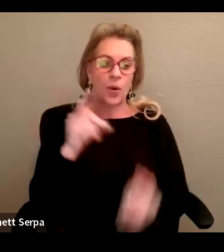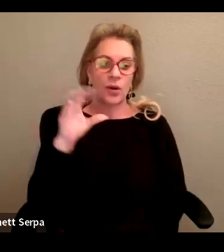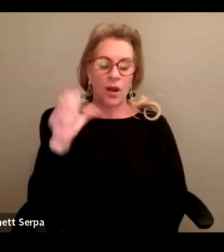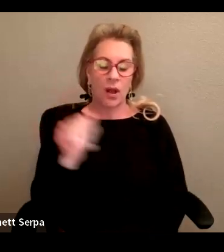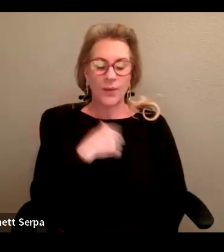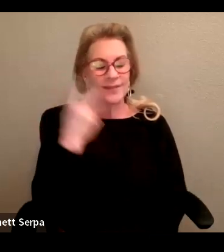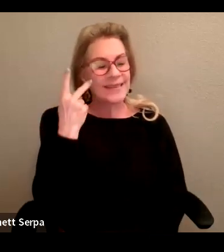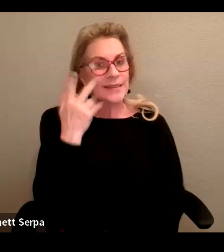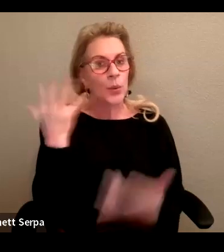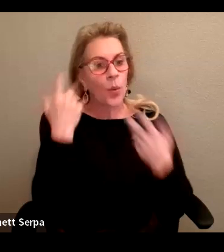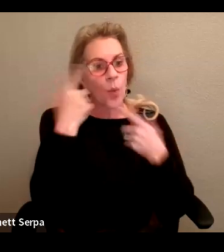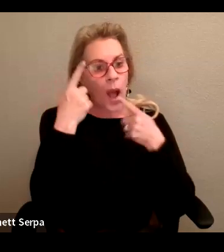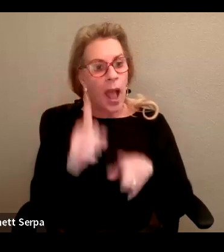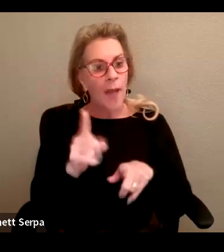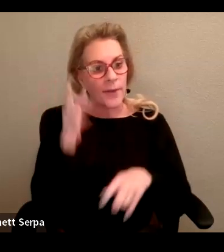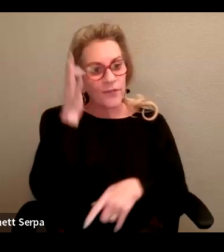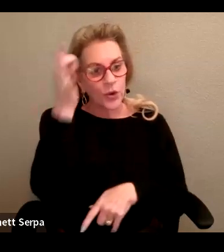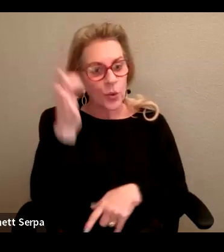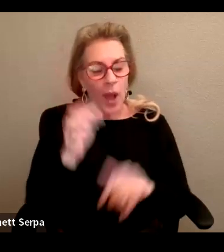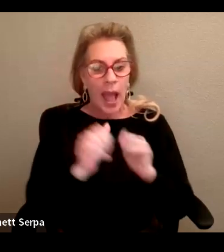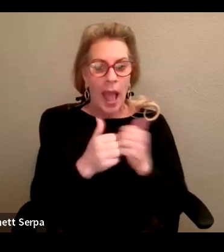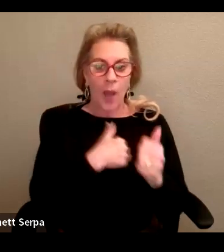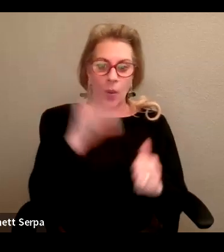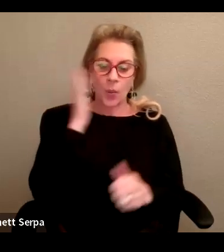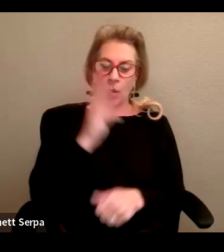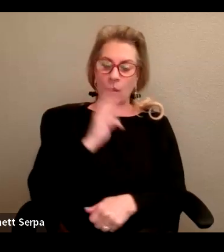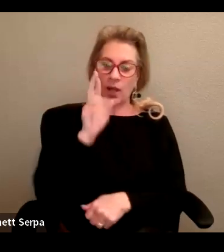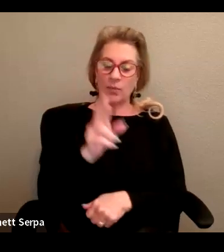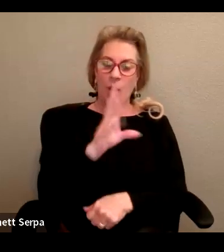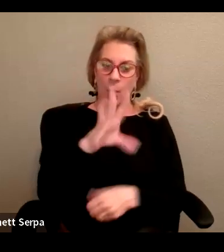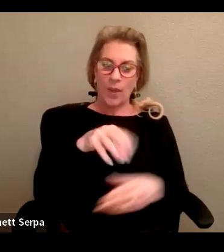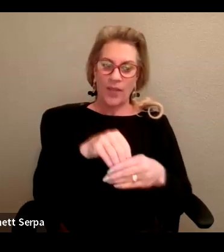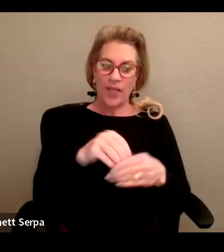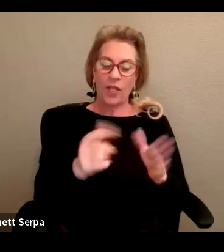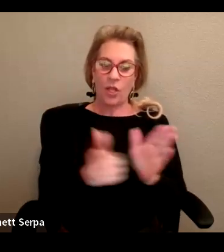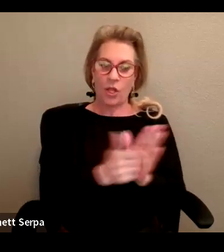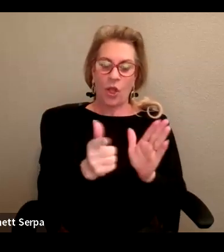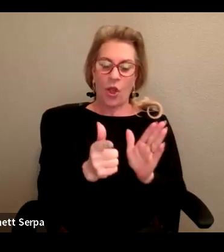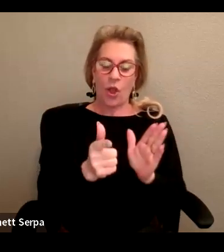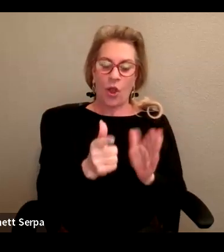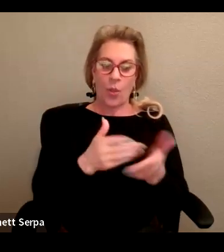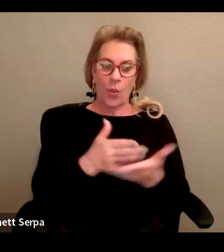come and how we'll need to respond within the bounds of the law and authority of the office